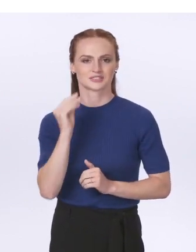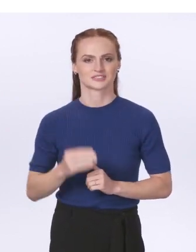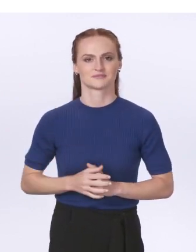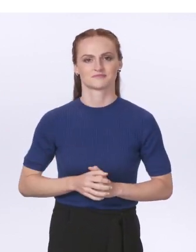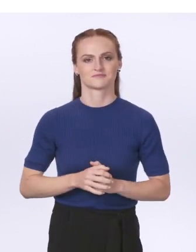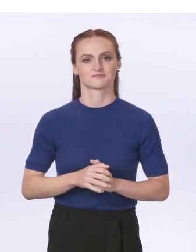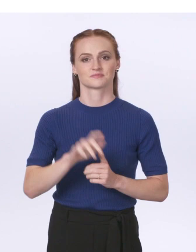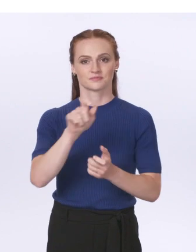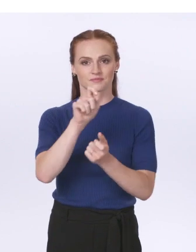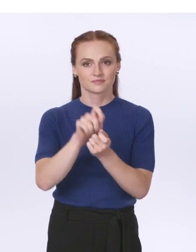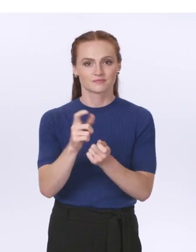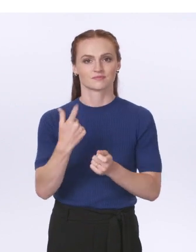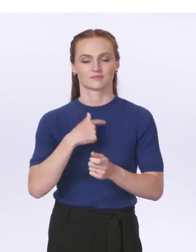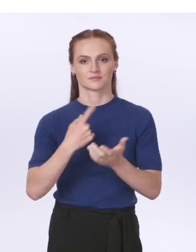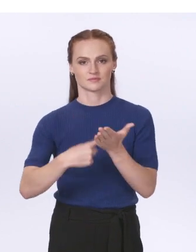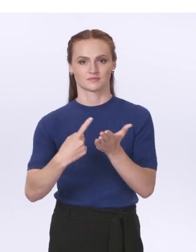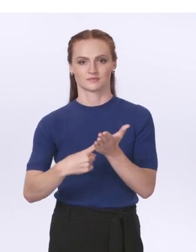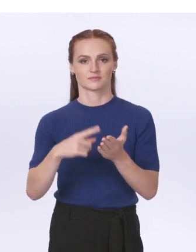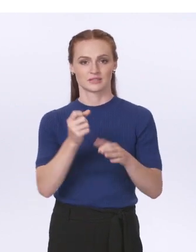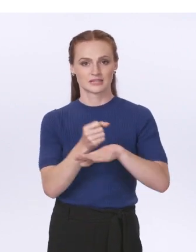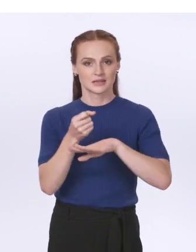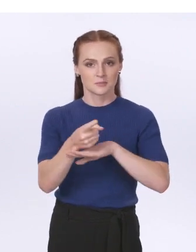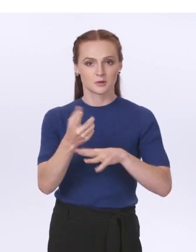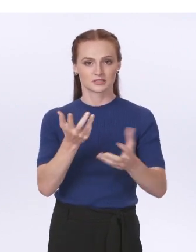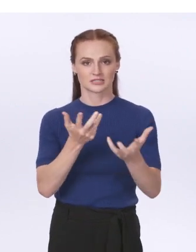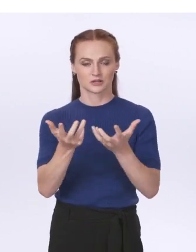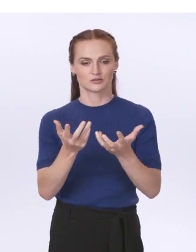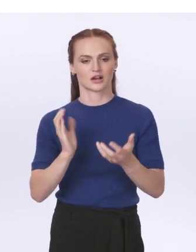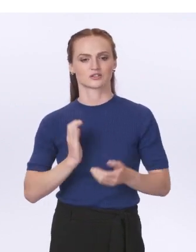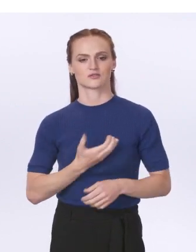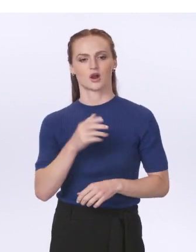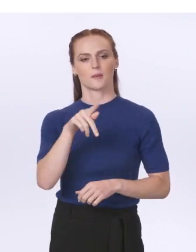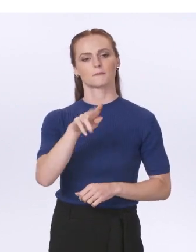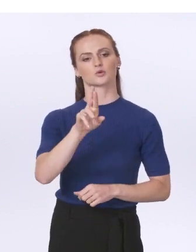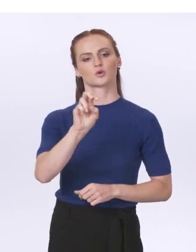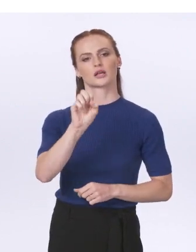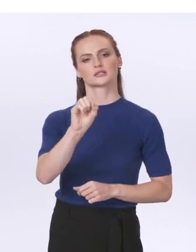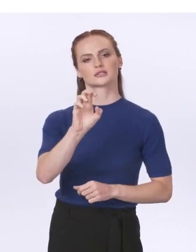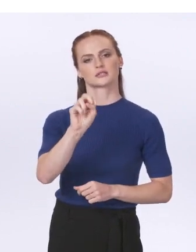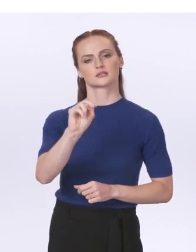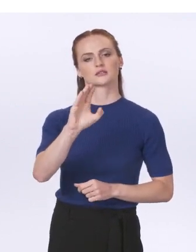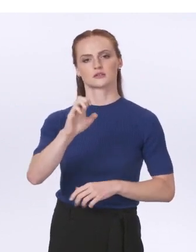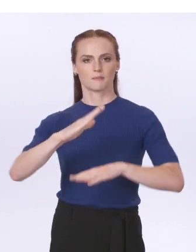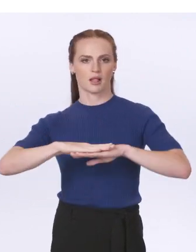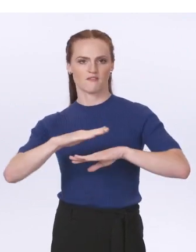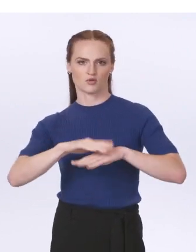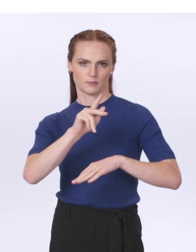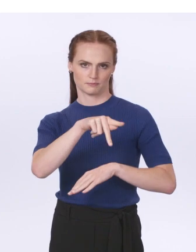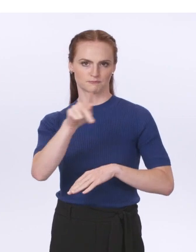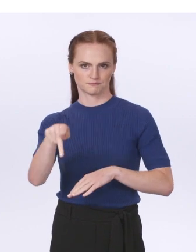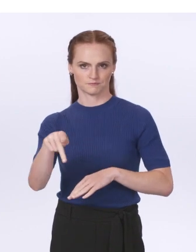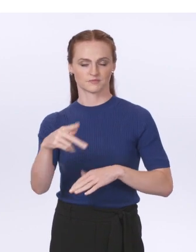and interactions of our Presence Platform. Over the next 30 minutes, I will first recap